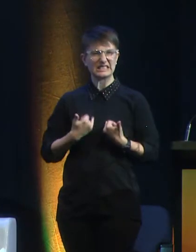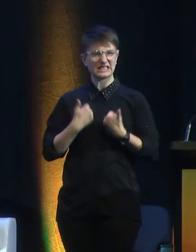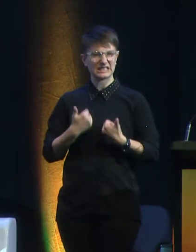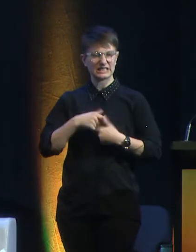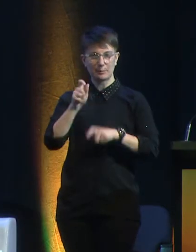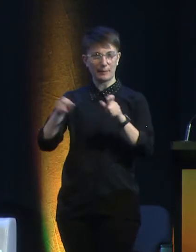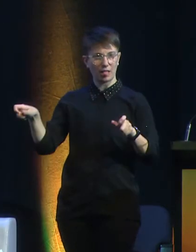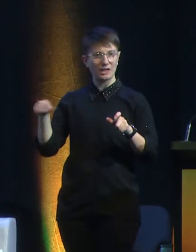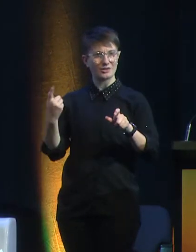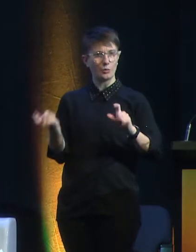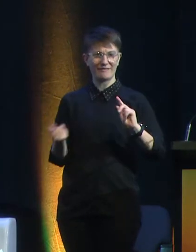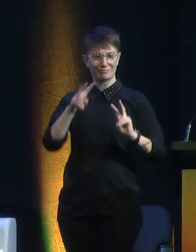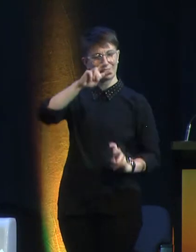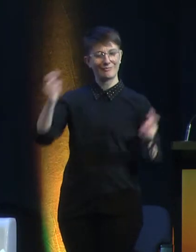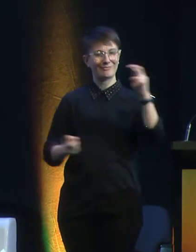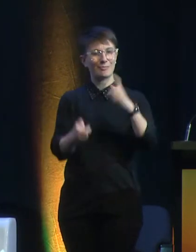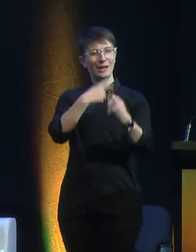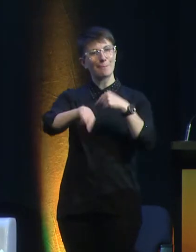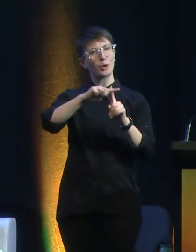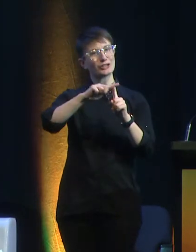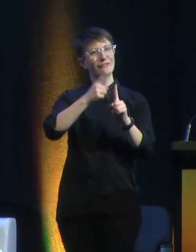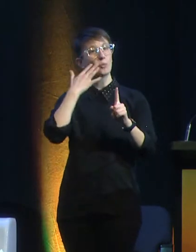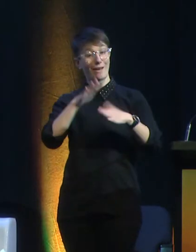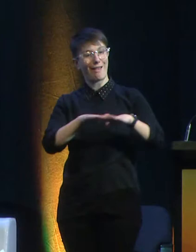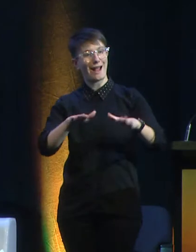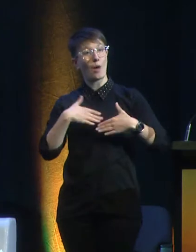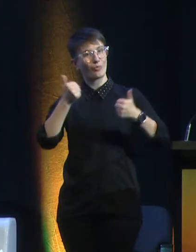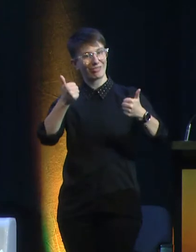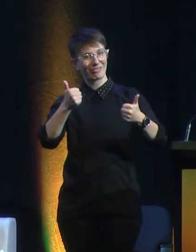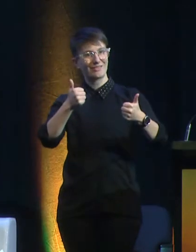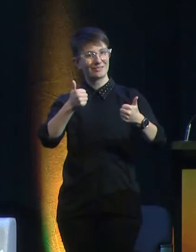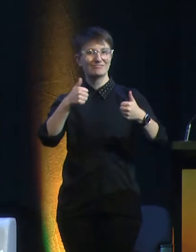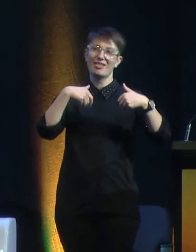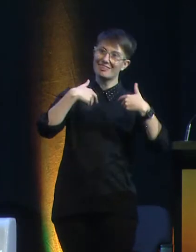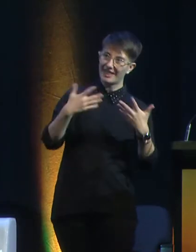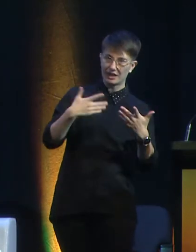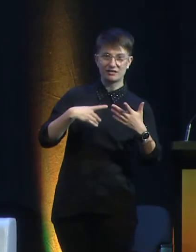we've turned it around to a positive - when the lands healthy, you know we are healthy